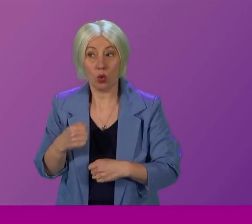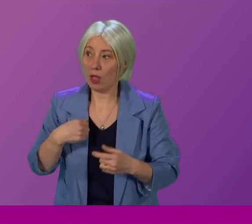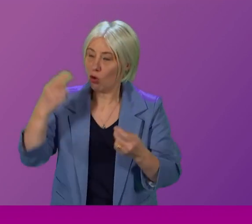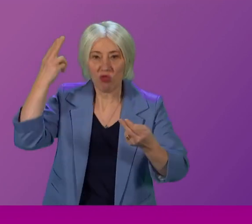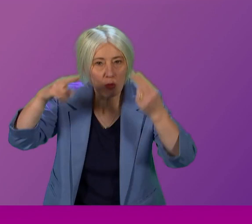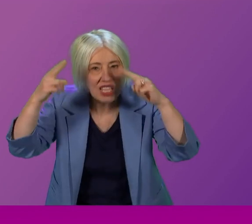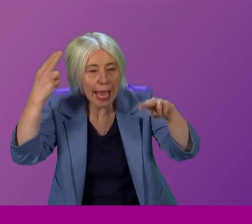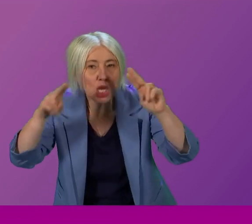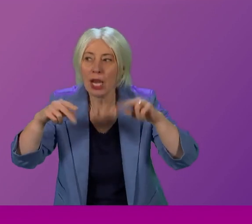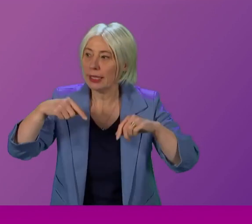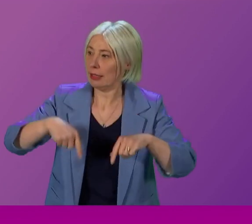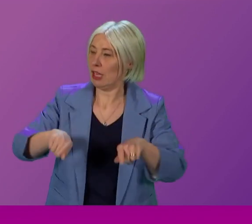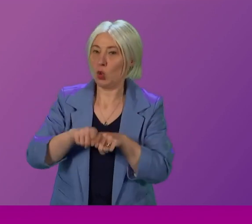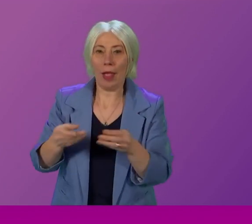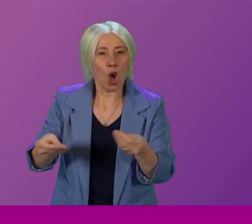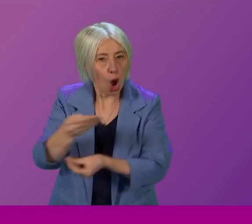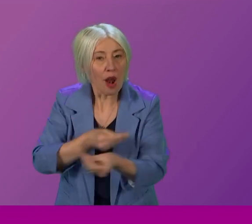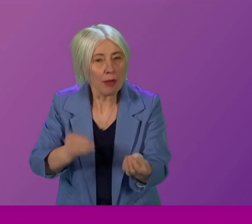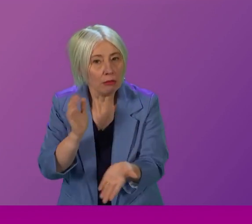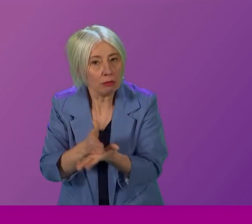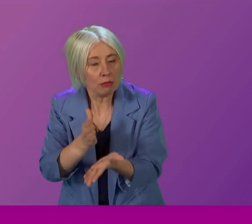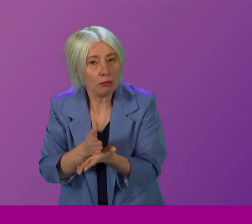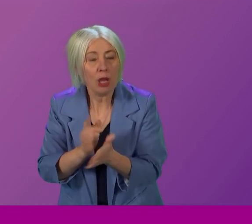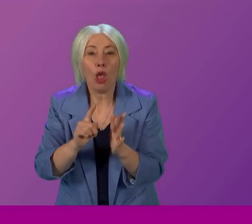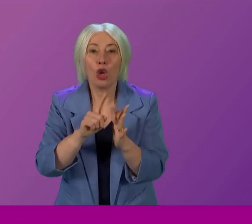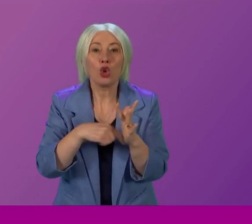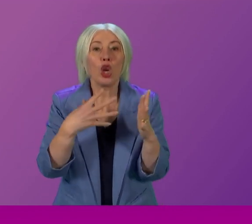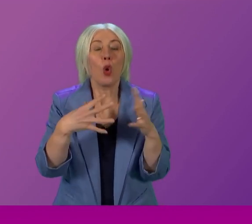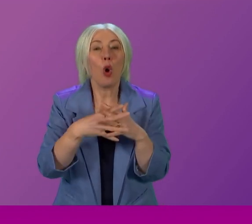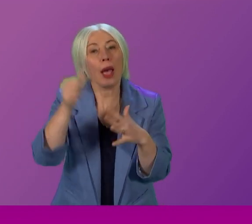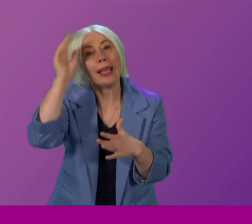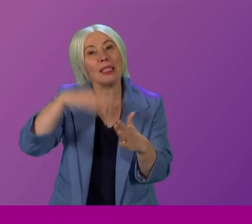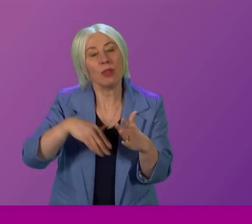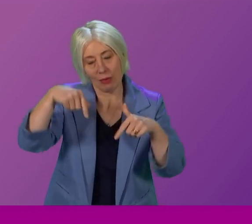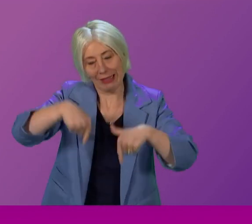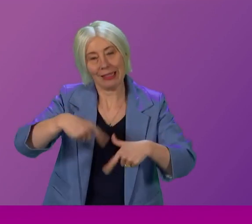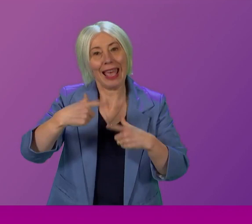as well as to its economy. The Johnnie Walker experience centre here in Edinburgh is a prime